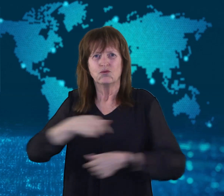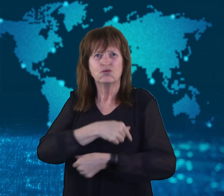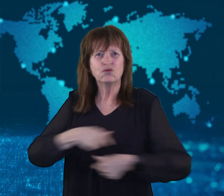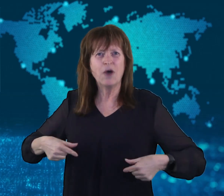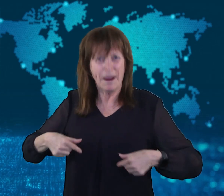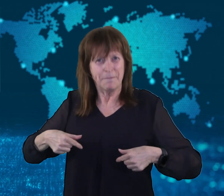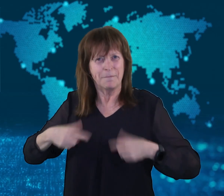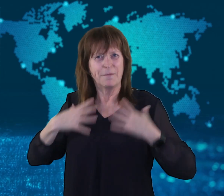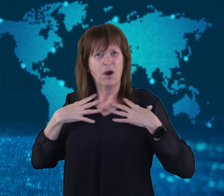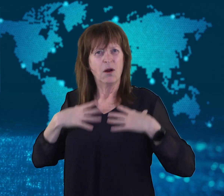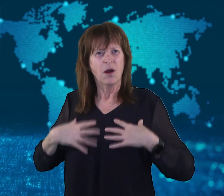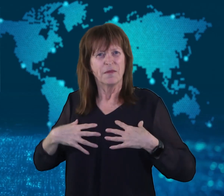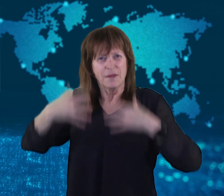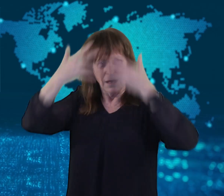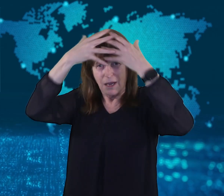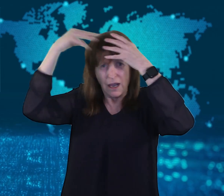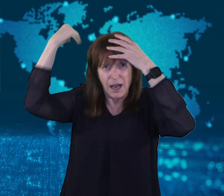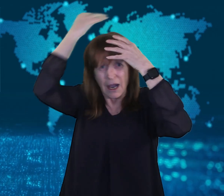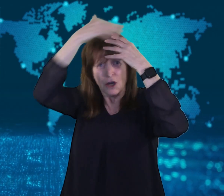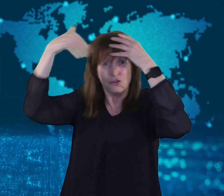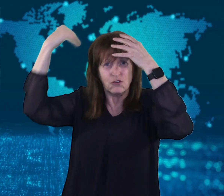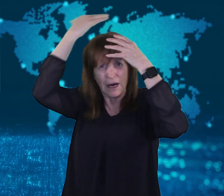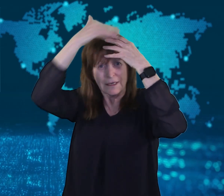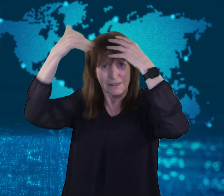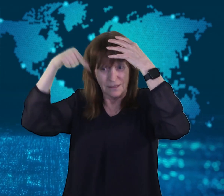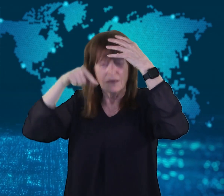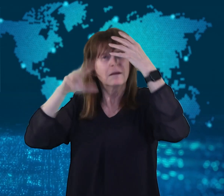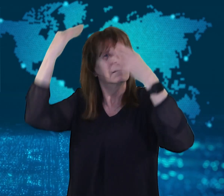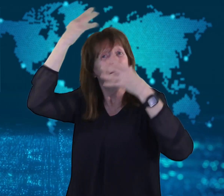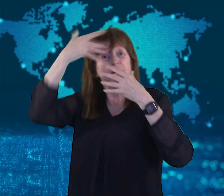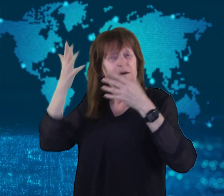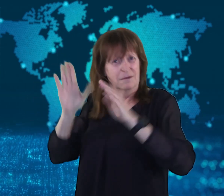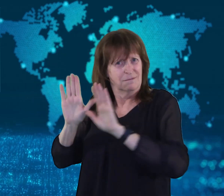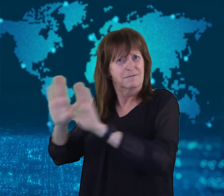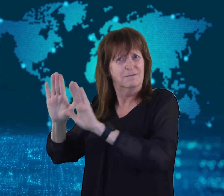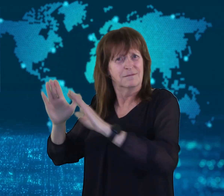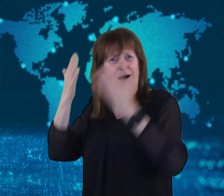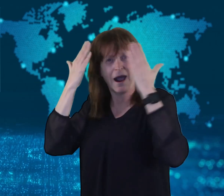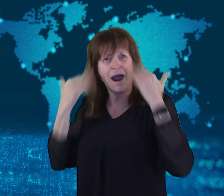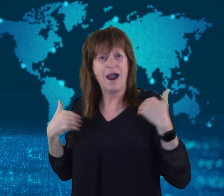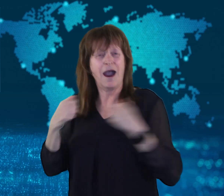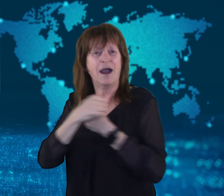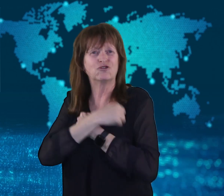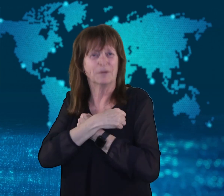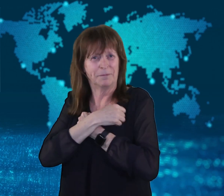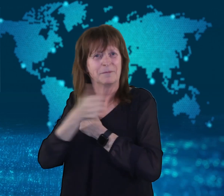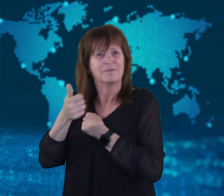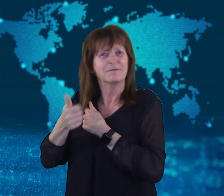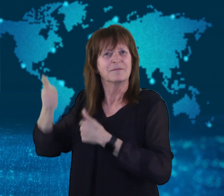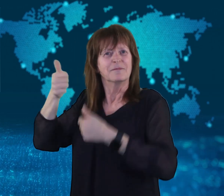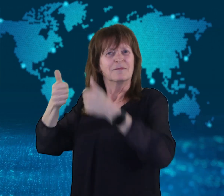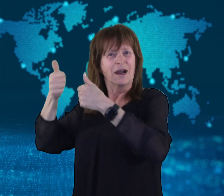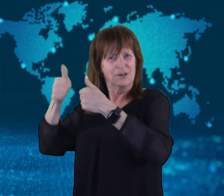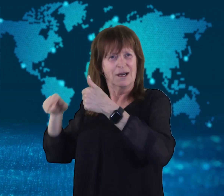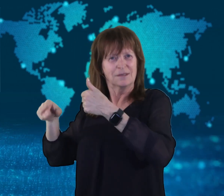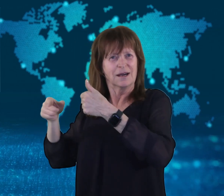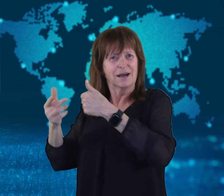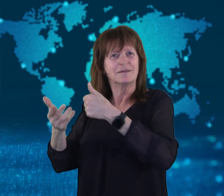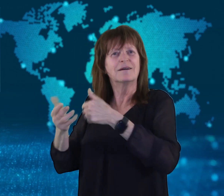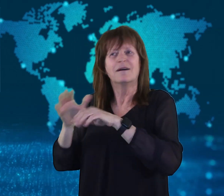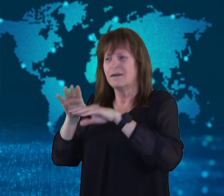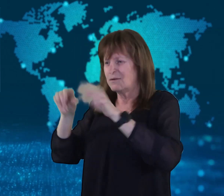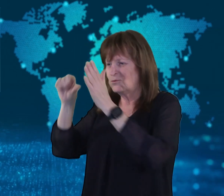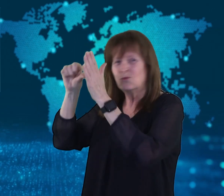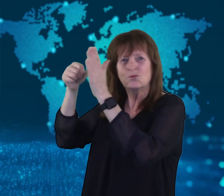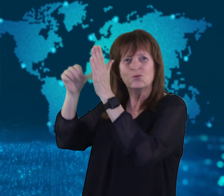It also has a striped-cloth headdress that was worn by Egypt's pharaohs